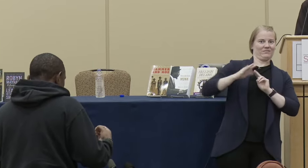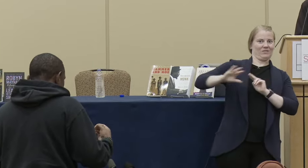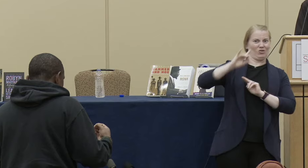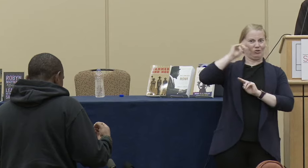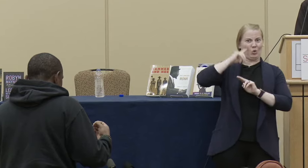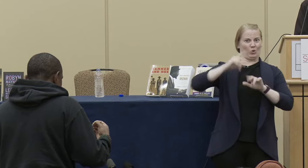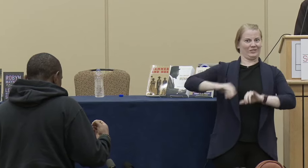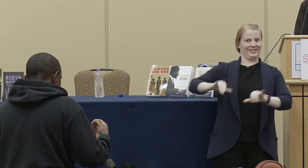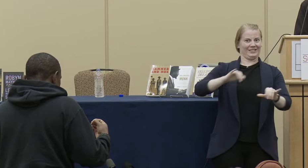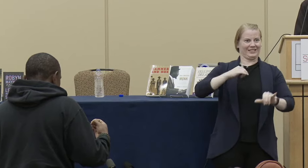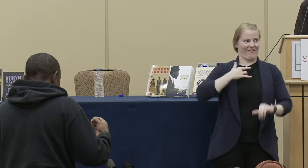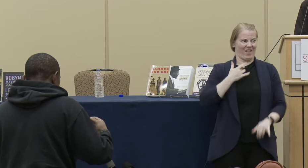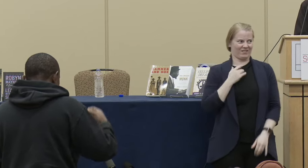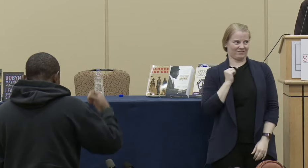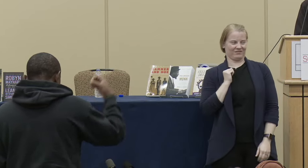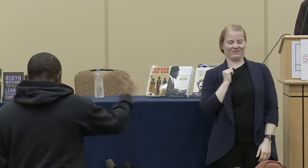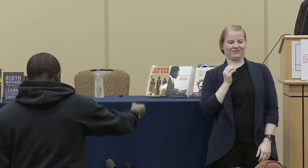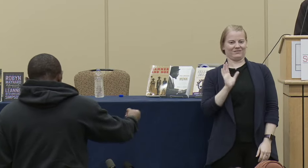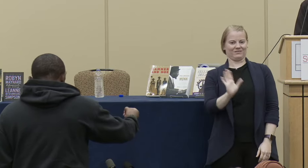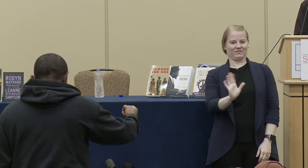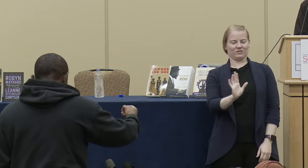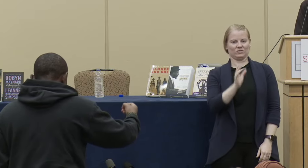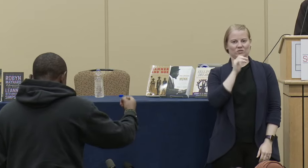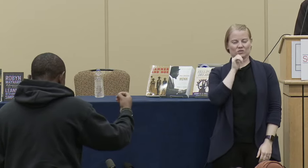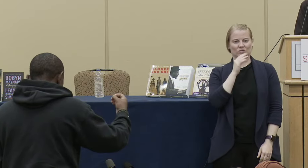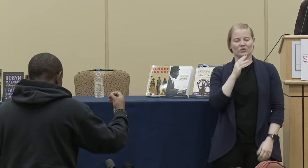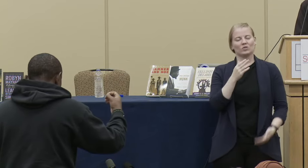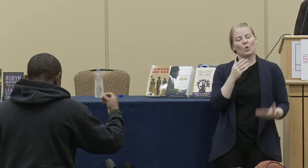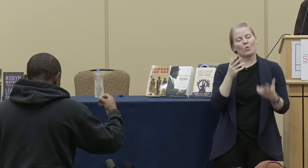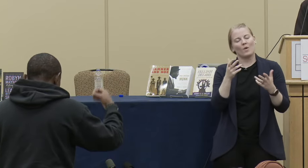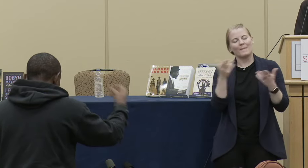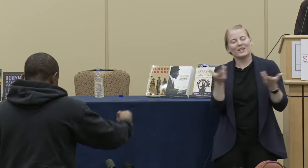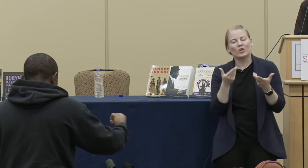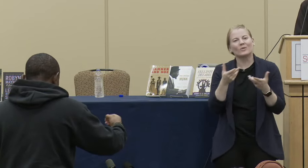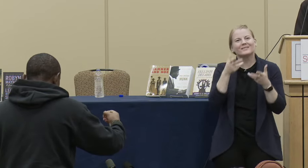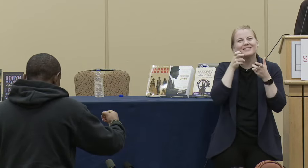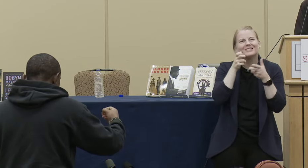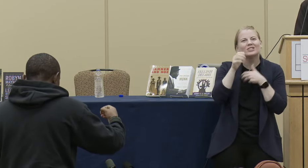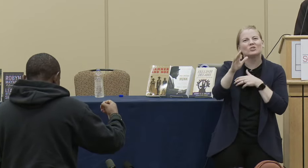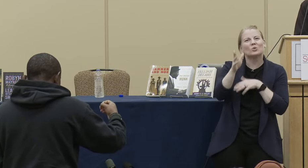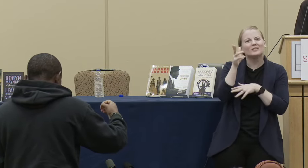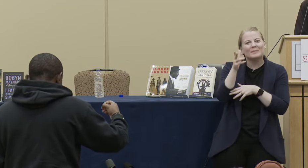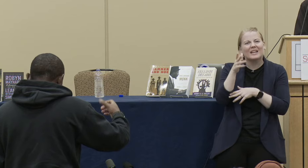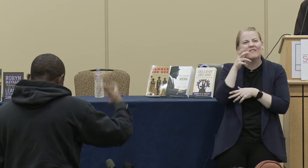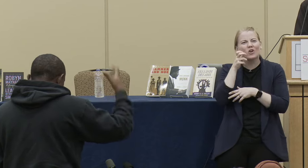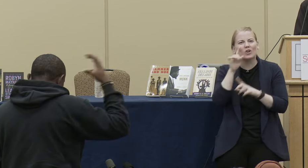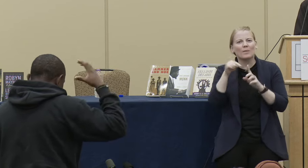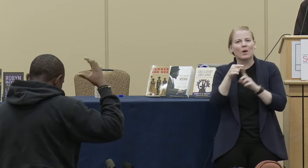off anything socialist. So, I'm here, I'm seeing my people speak, and I've heard about you before, and then just to hear